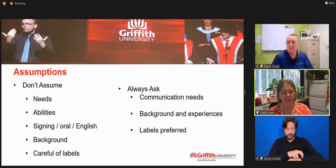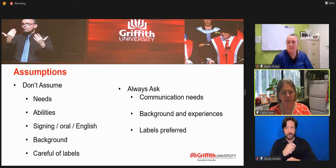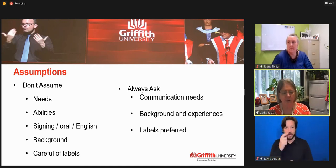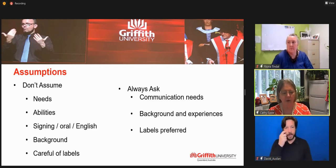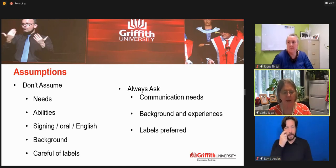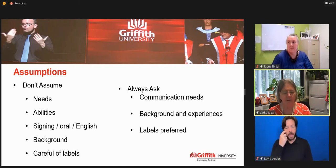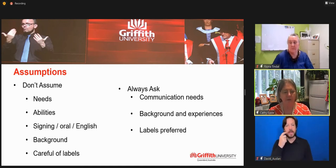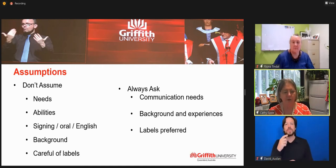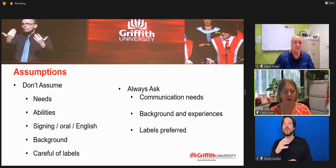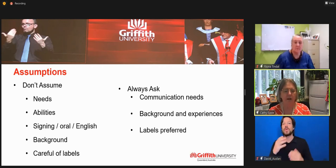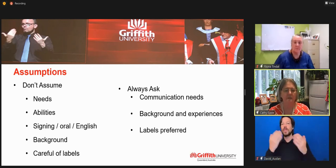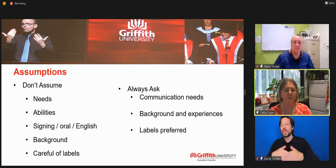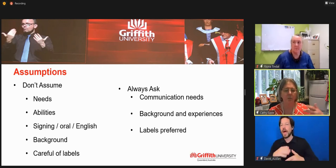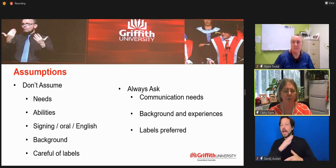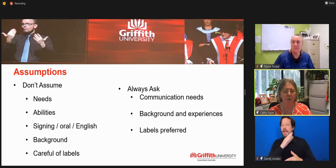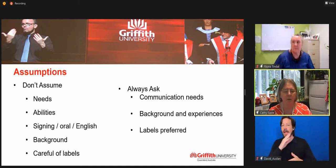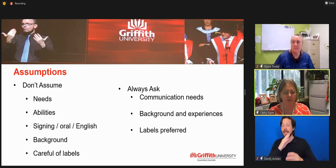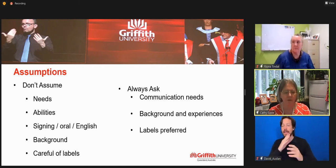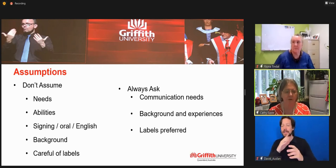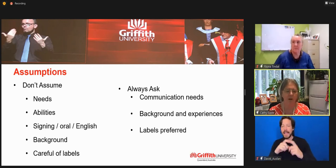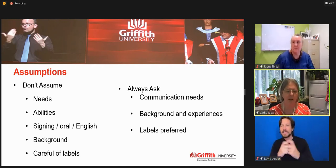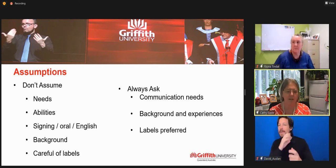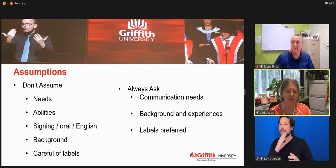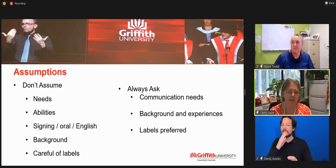and eventually I went back to the night classes. But when I went back to the night classes,